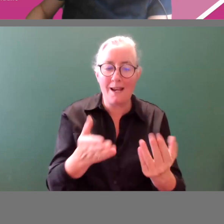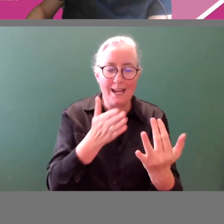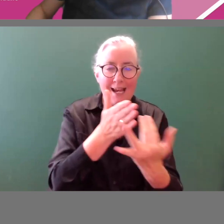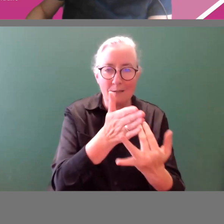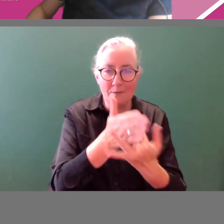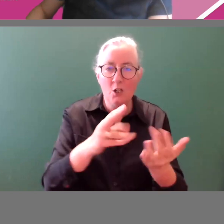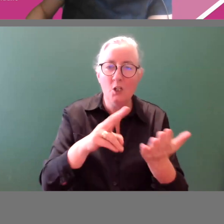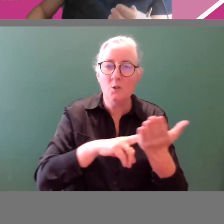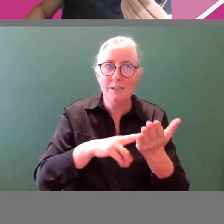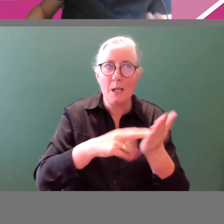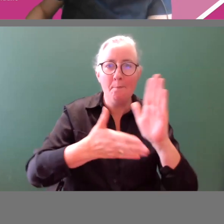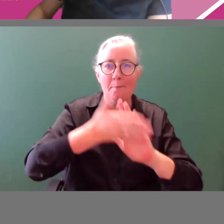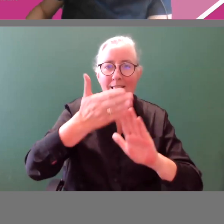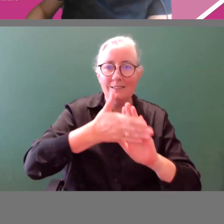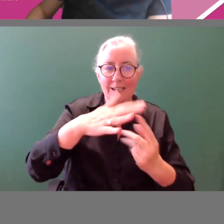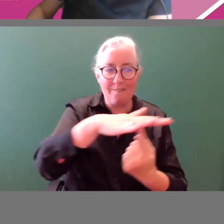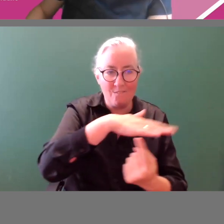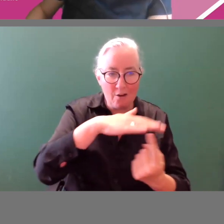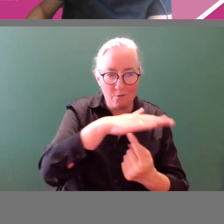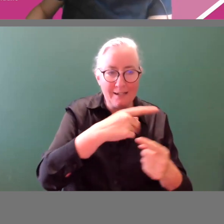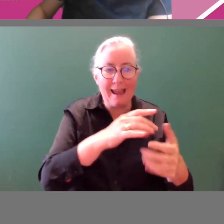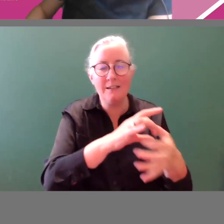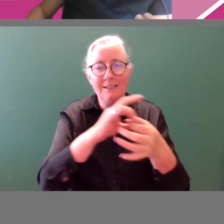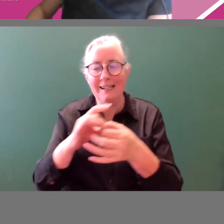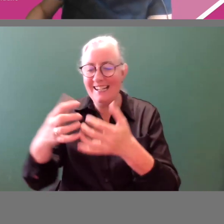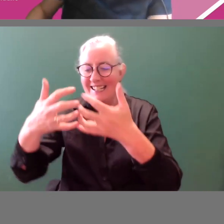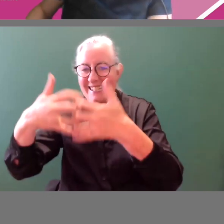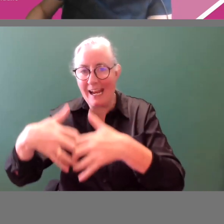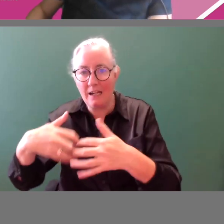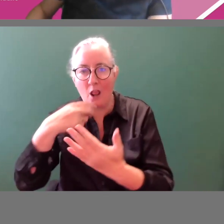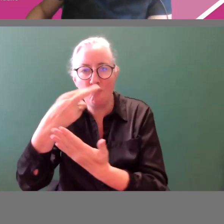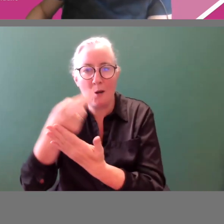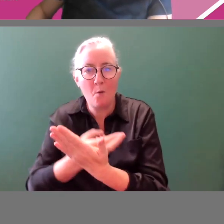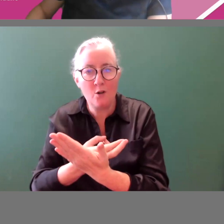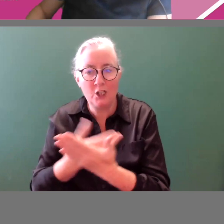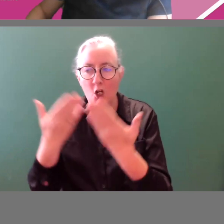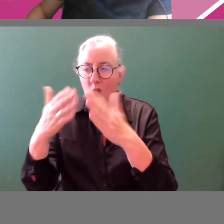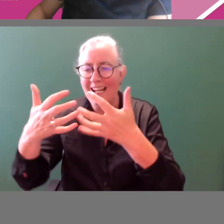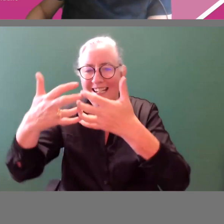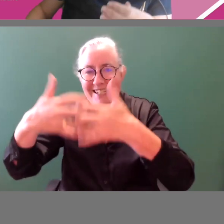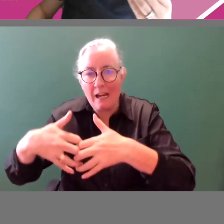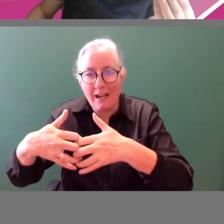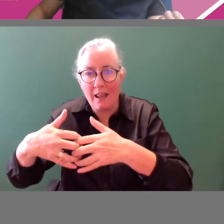environment and it has an associated technical report that sets out technical criteria linked